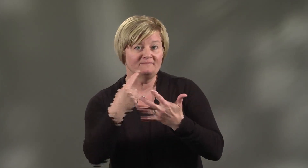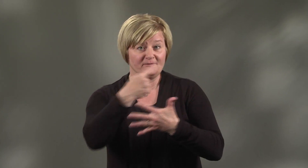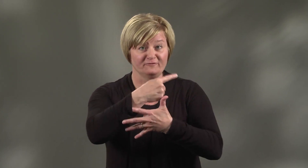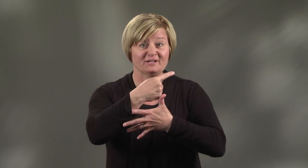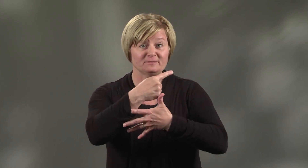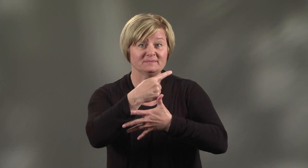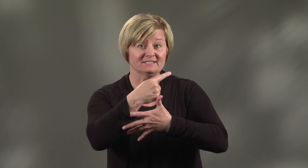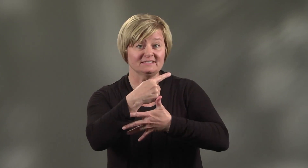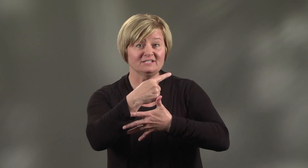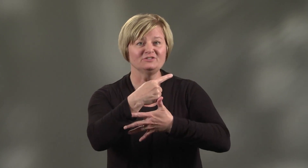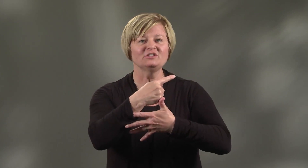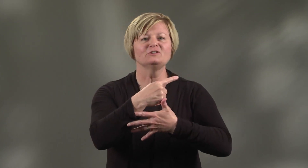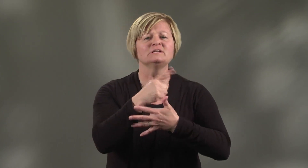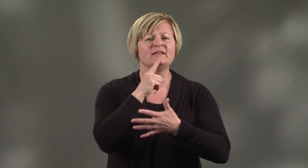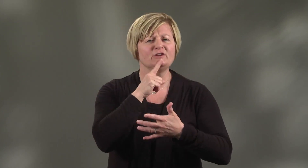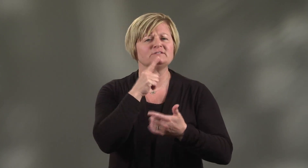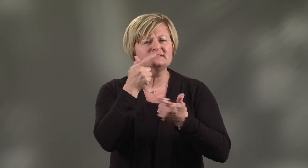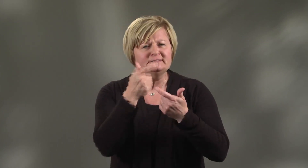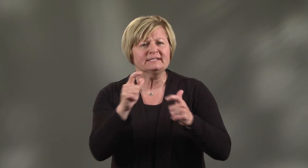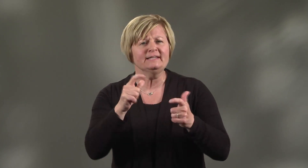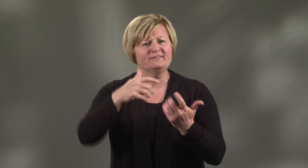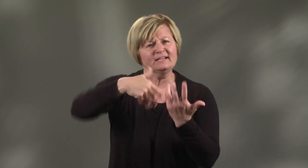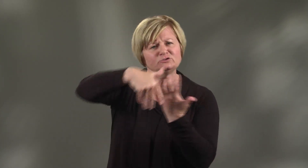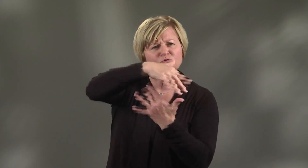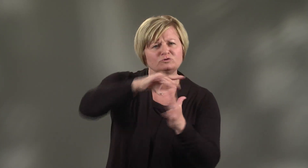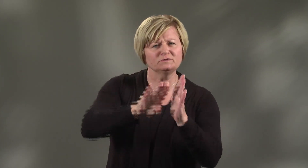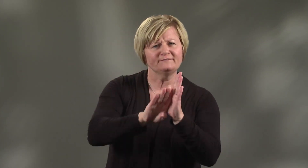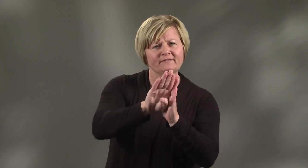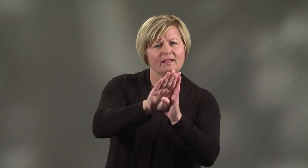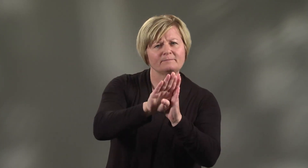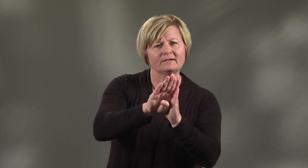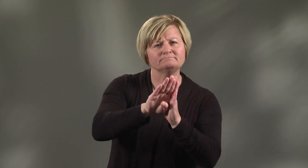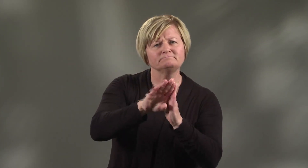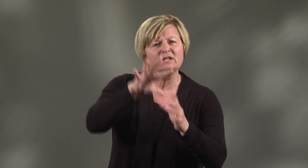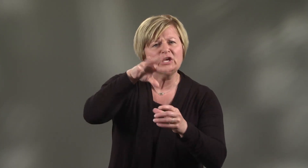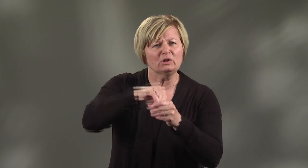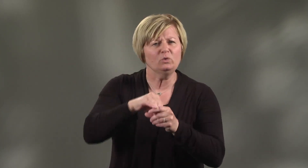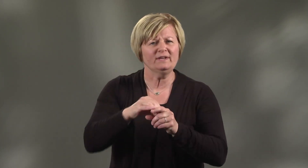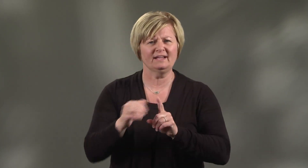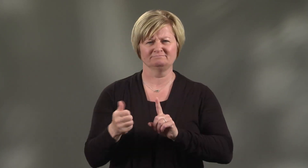As students move from freshman to senior years, there is a significant social development